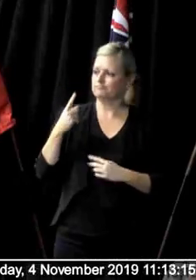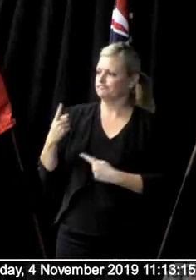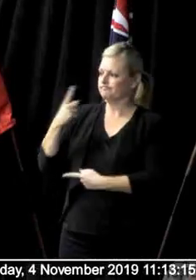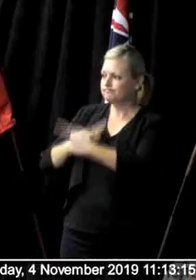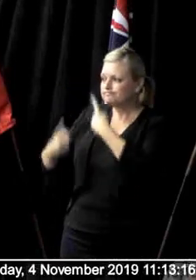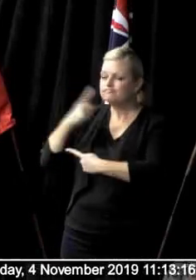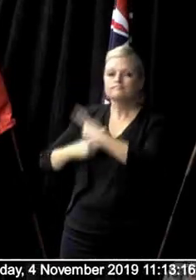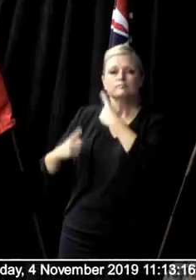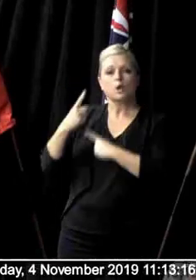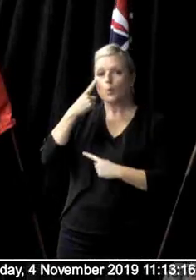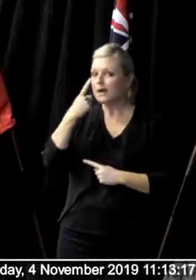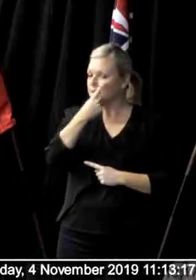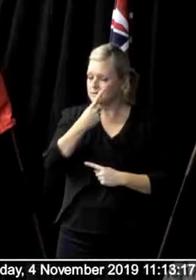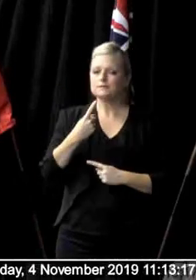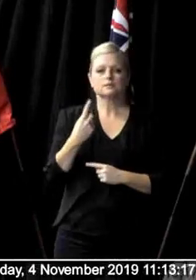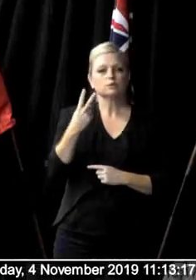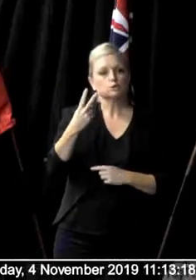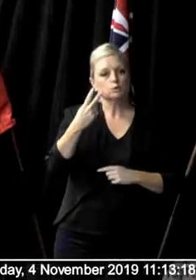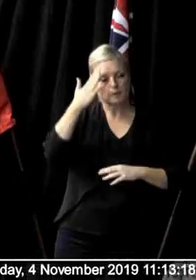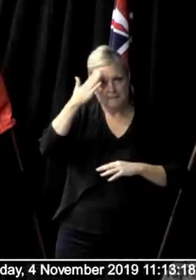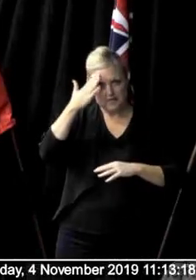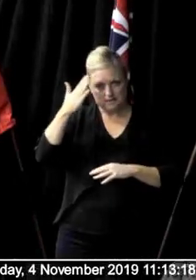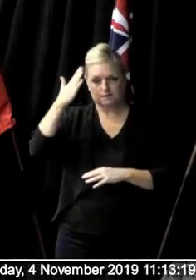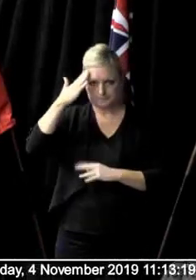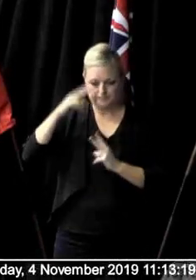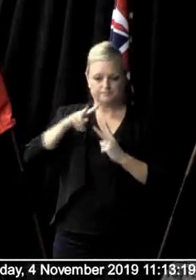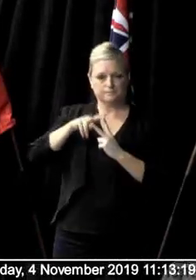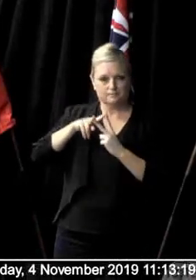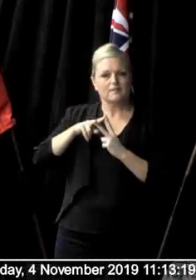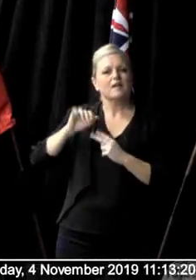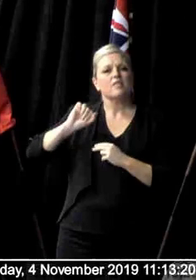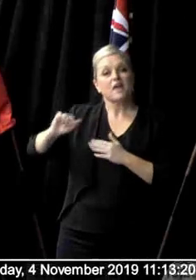their experience in seeking to achieve equitable education for their children.